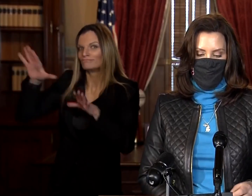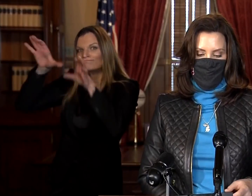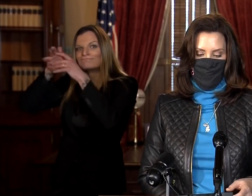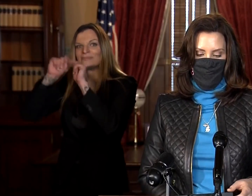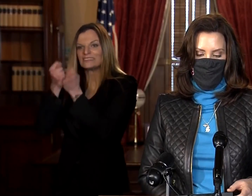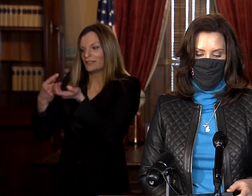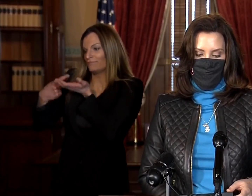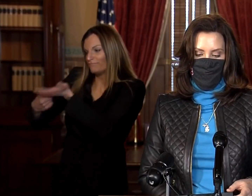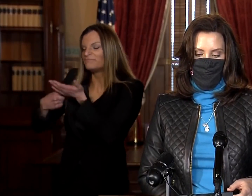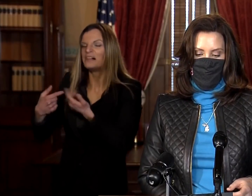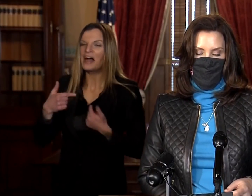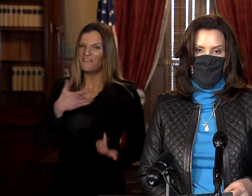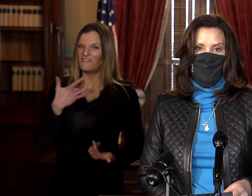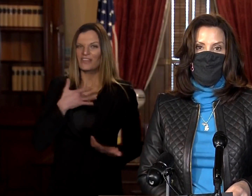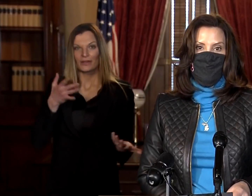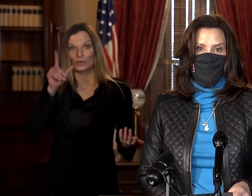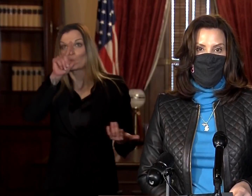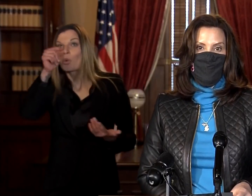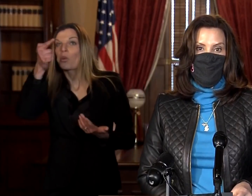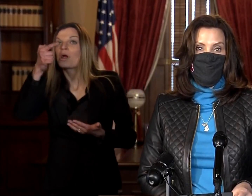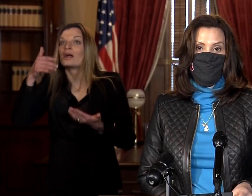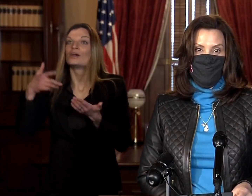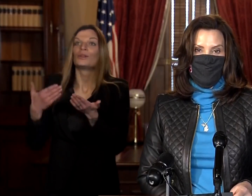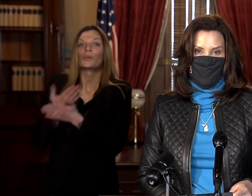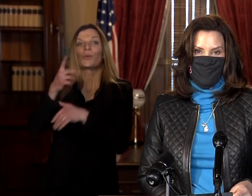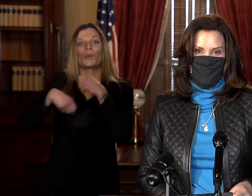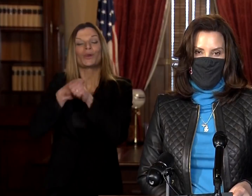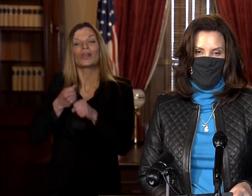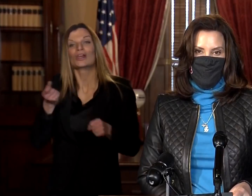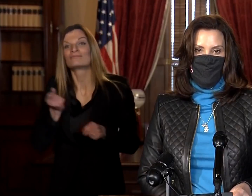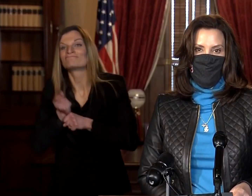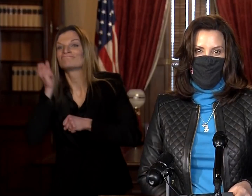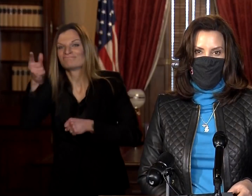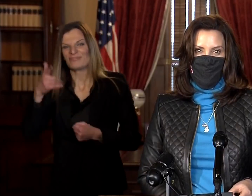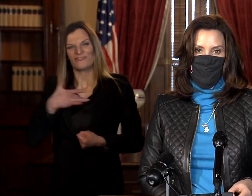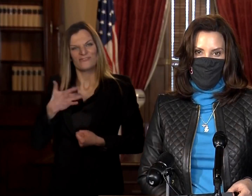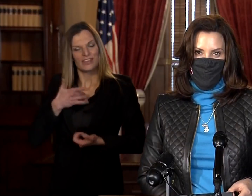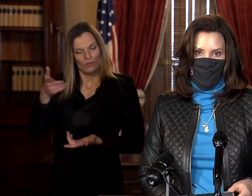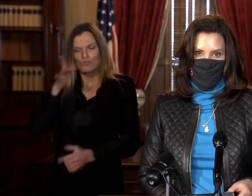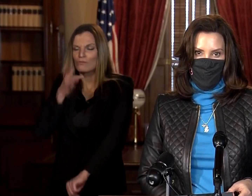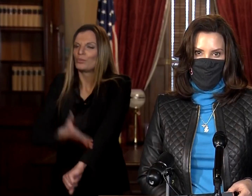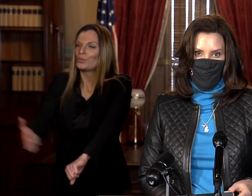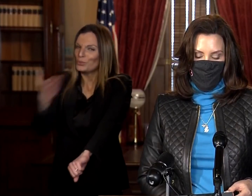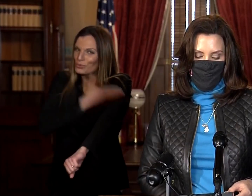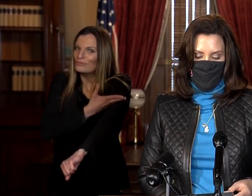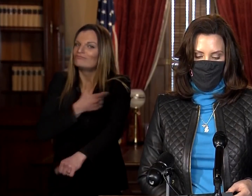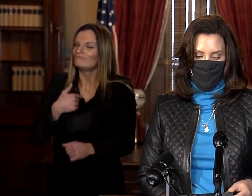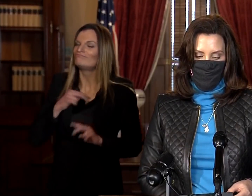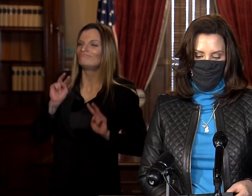incoming administration in D.C., I really believe every year of I really believe every year of 2021 is going to get better than 2021 is going to get better than the last. the last. We can make sure that that’s the